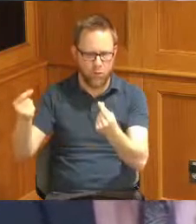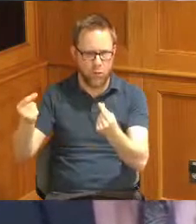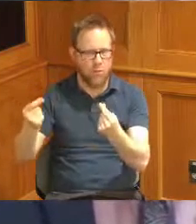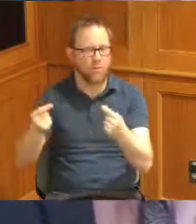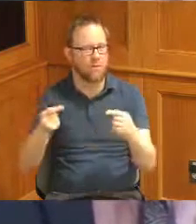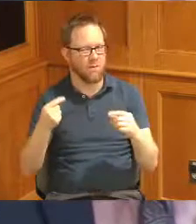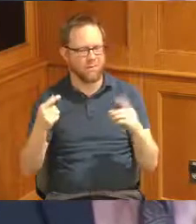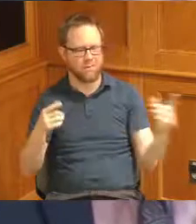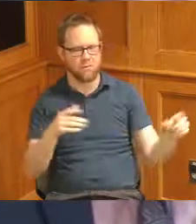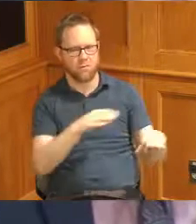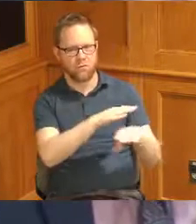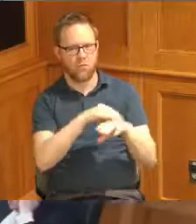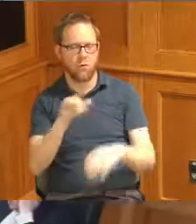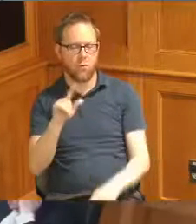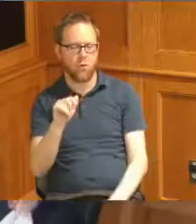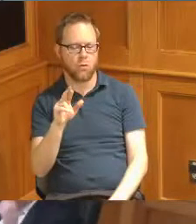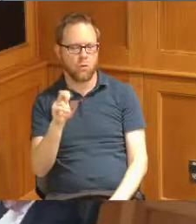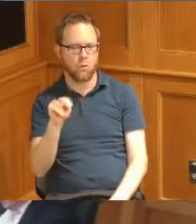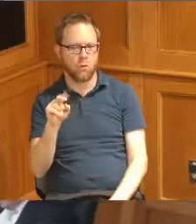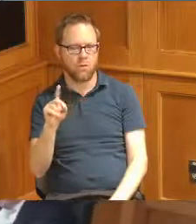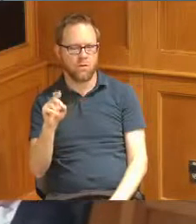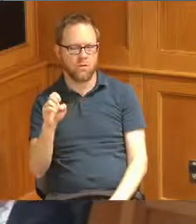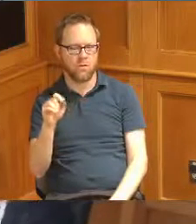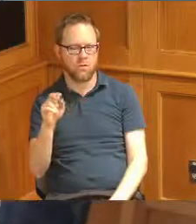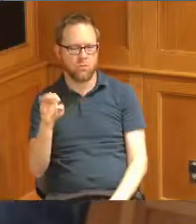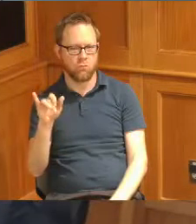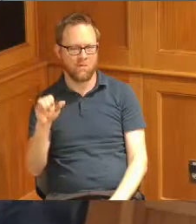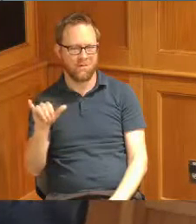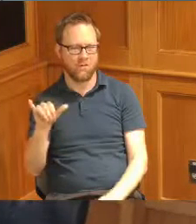Lauren Degarisa who is actually also the project manager for this particular